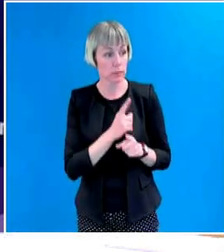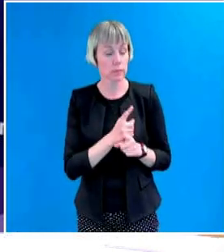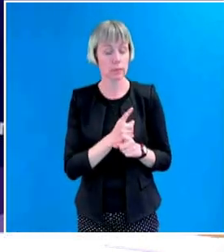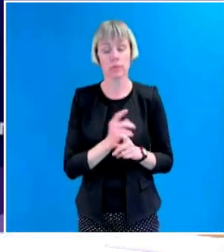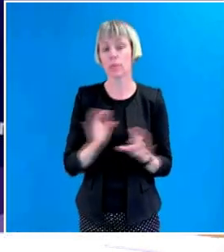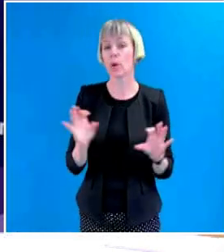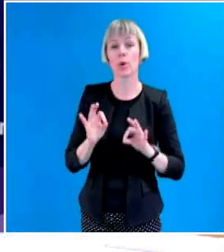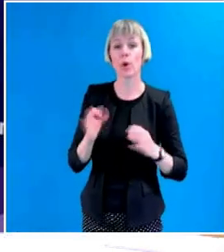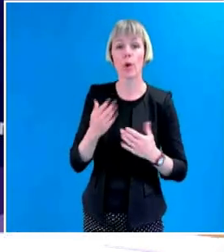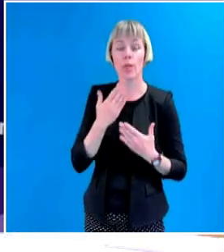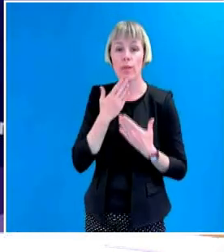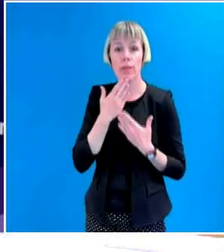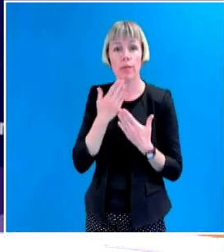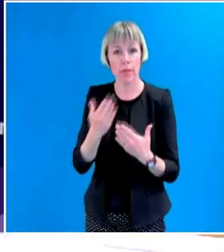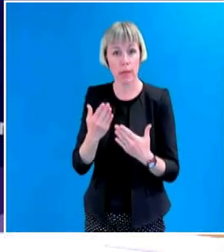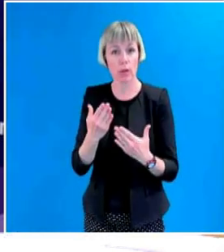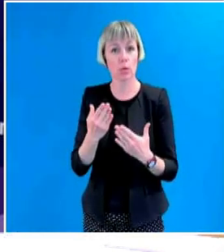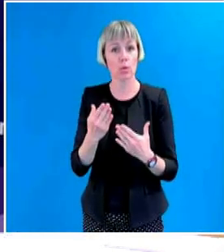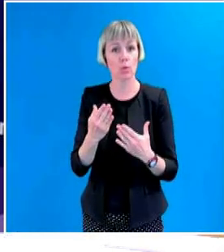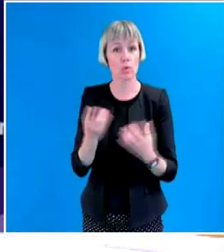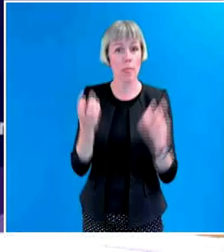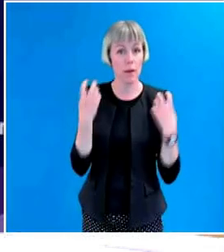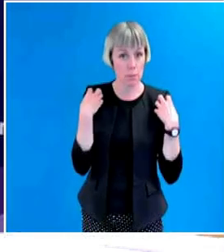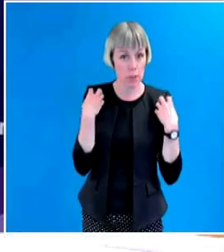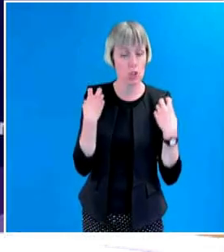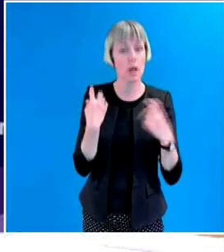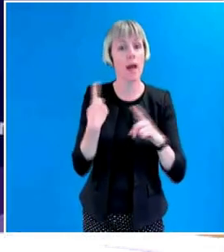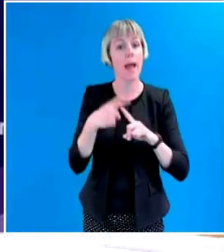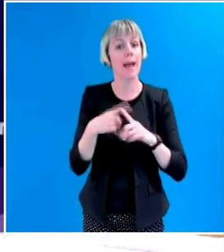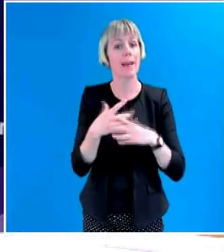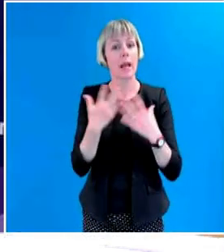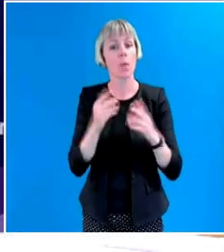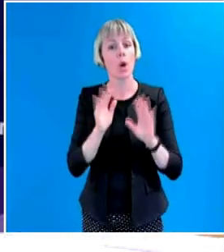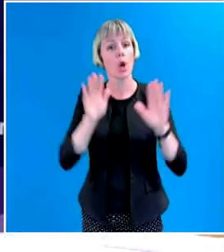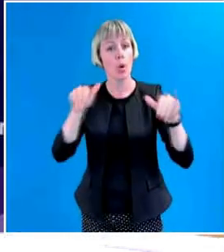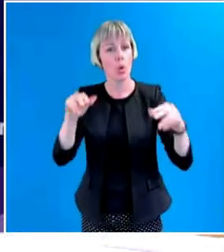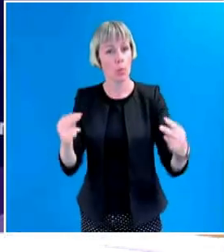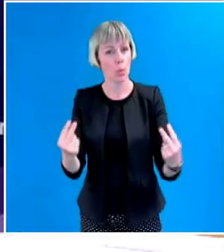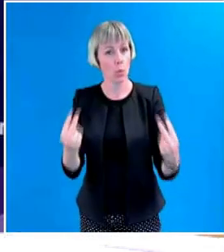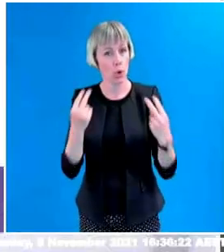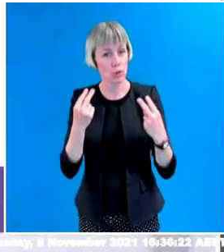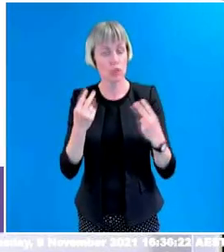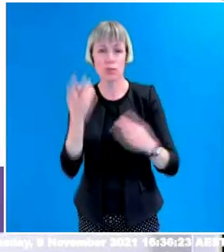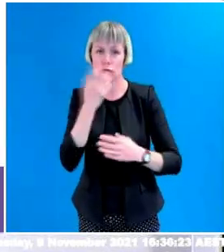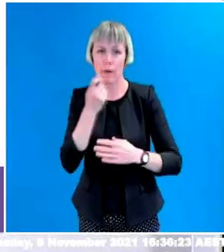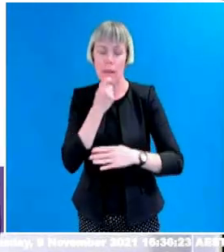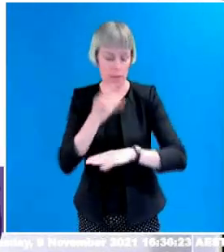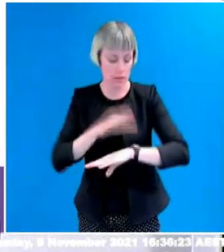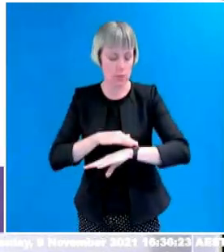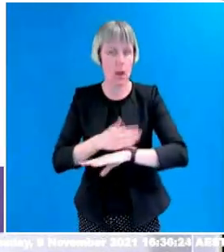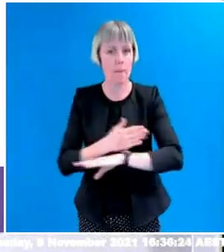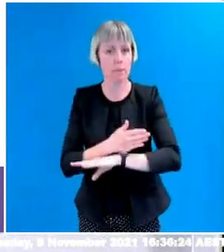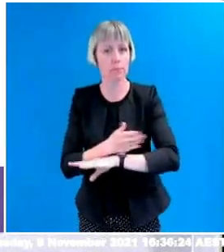No, other than thank the Commissioners and those following the proceeding, that we have gone a little over time, so thank